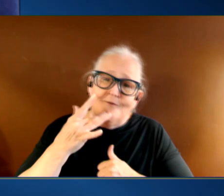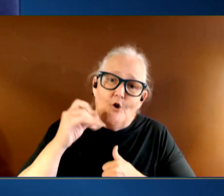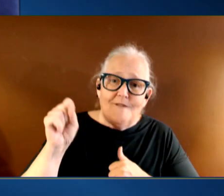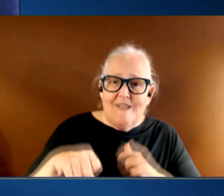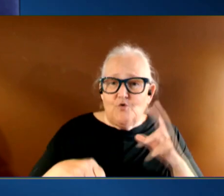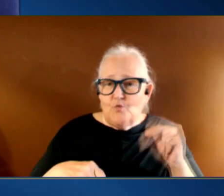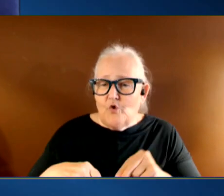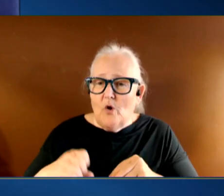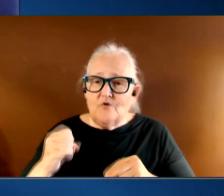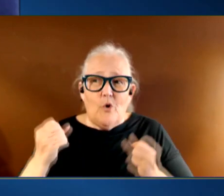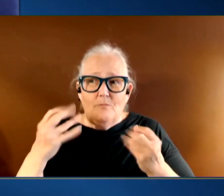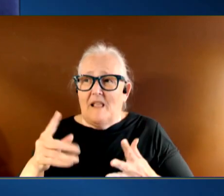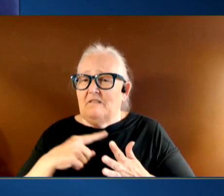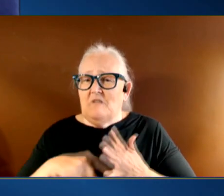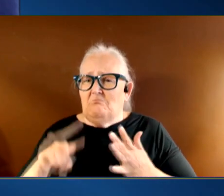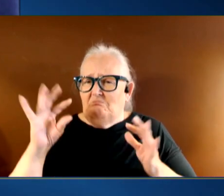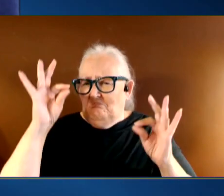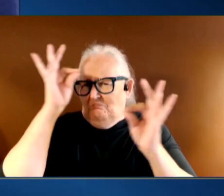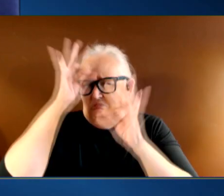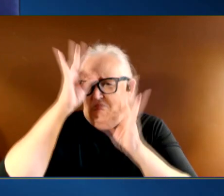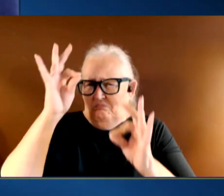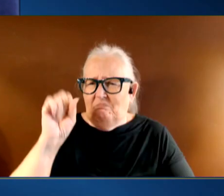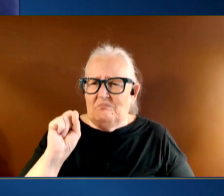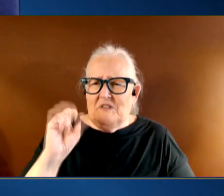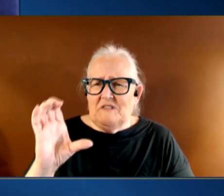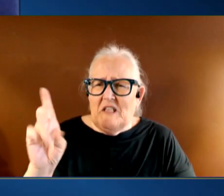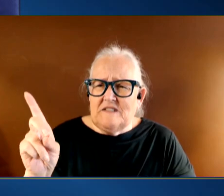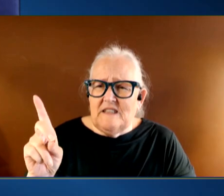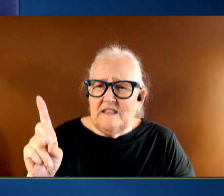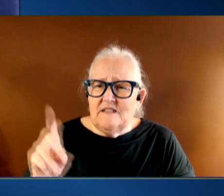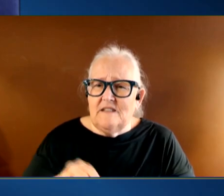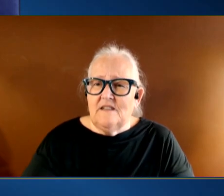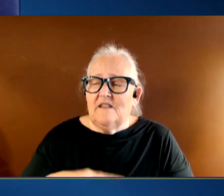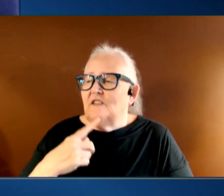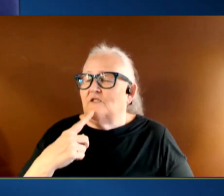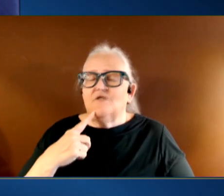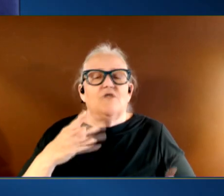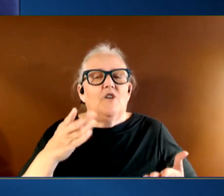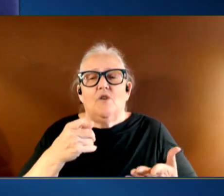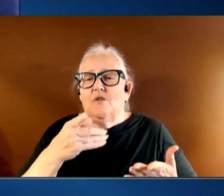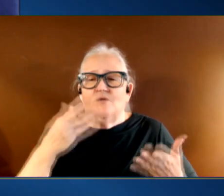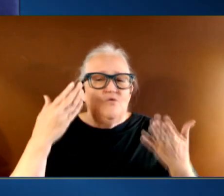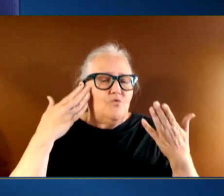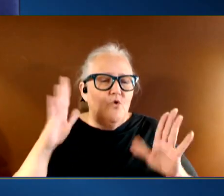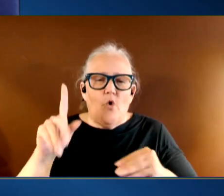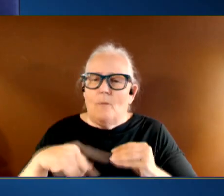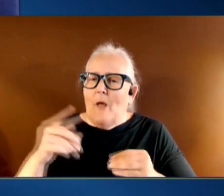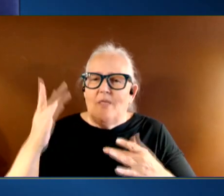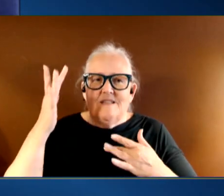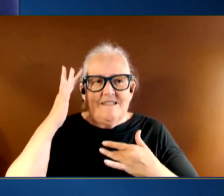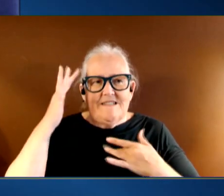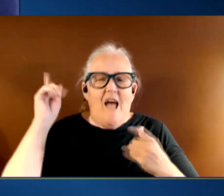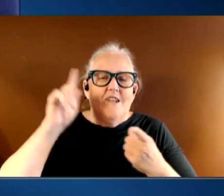sickle cell. And someone explained to me that you don't really know about a disease in the payer world until you have to start paying for it. So, they didn't actually know